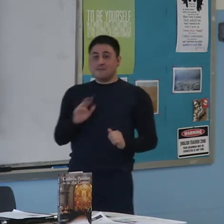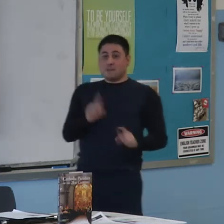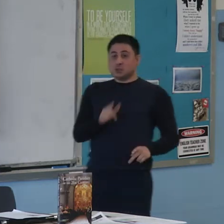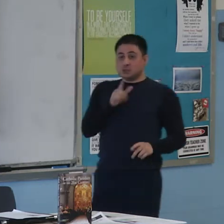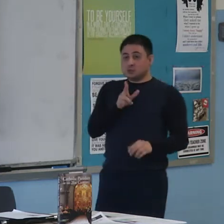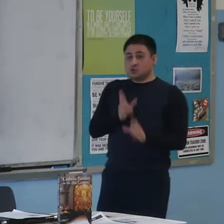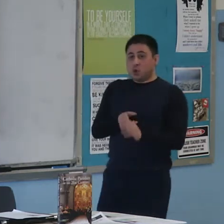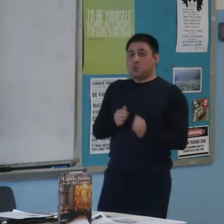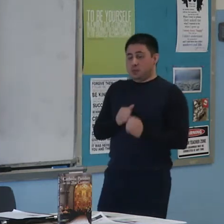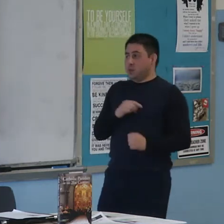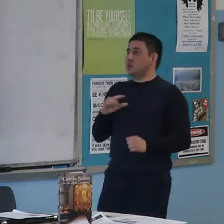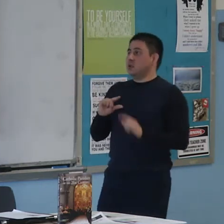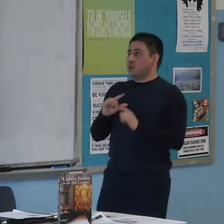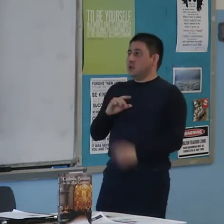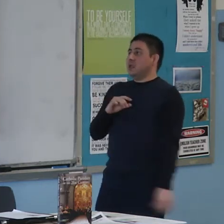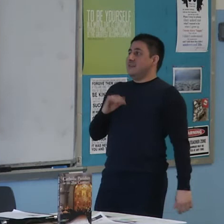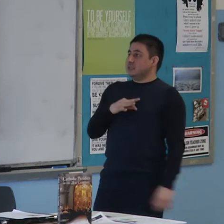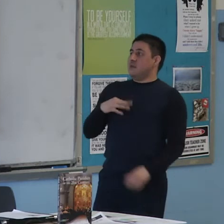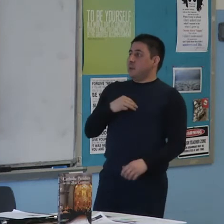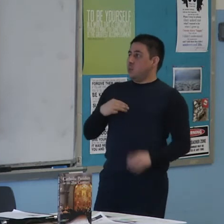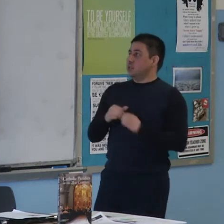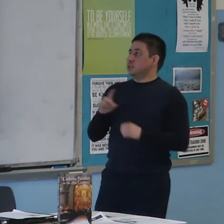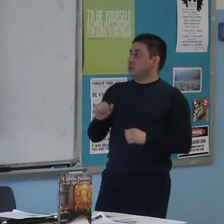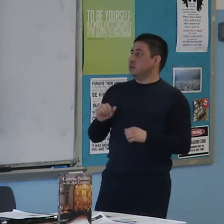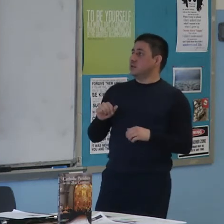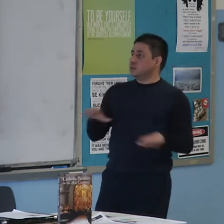having a staff member with a disability, and if a parish has done renovations to